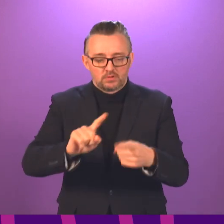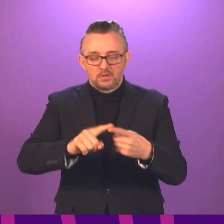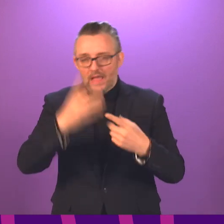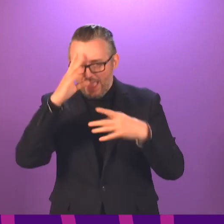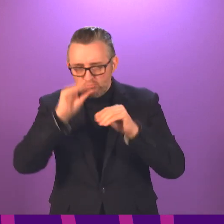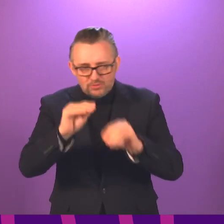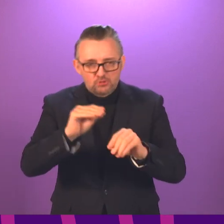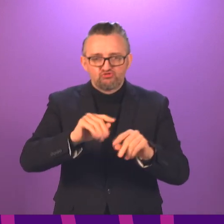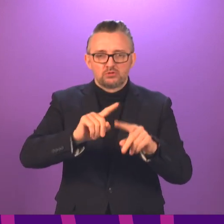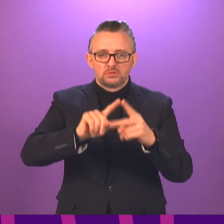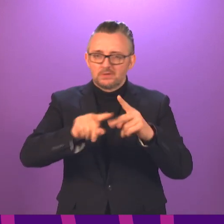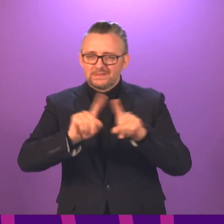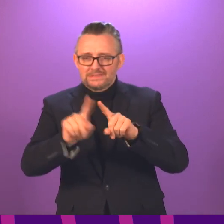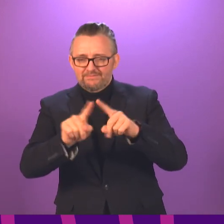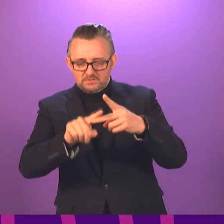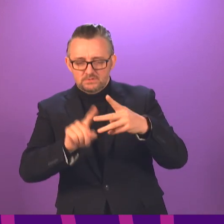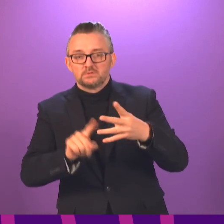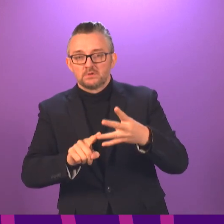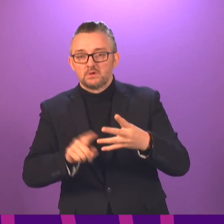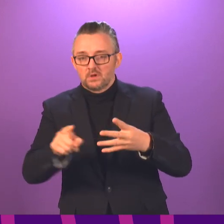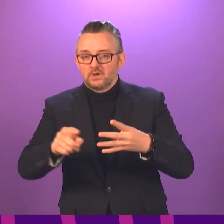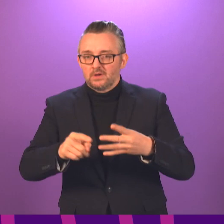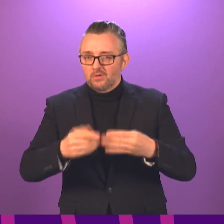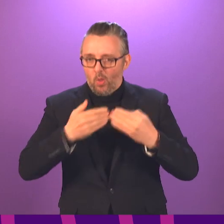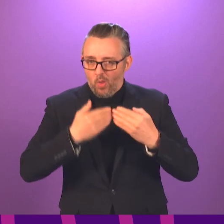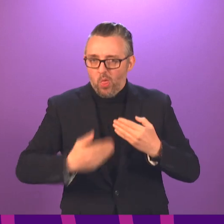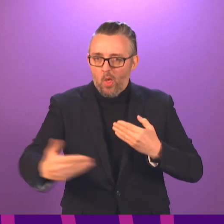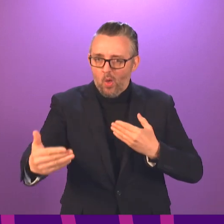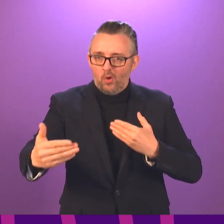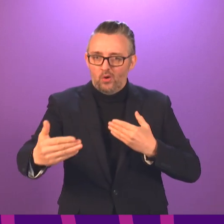of the past year—not only educationally but in a whole range of ways—will be a long-term project.